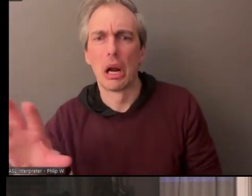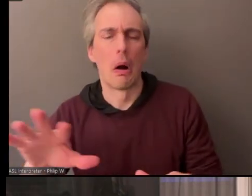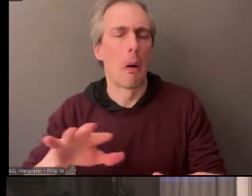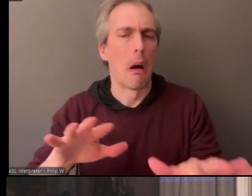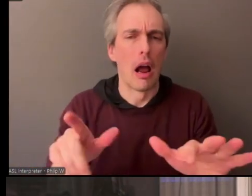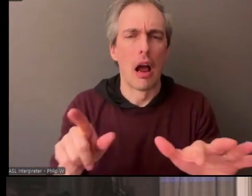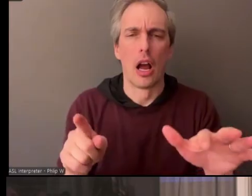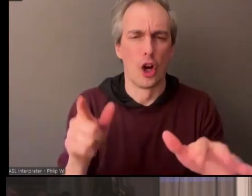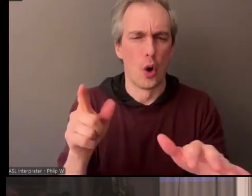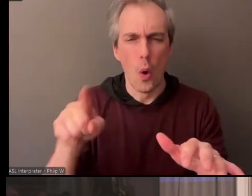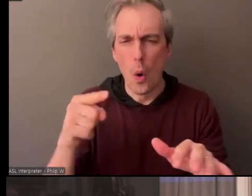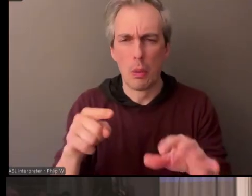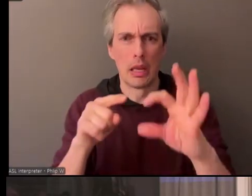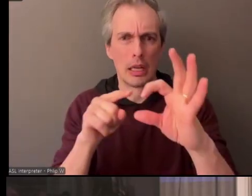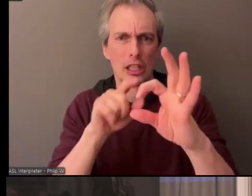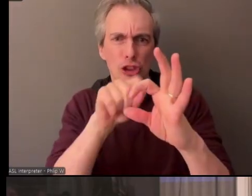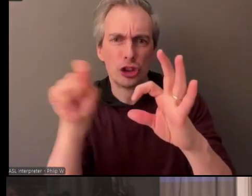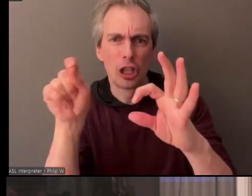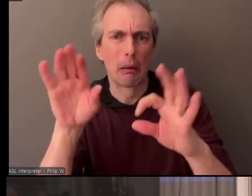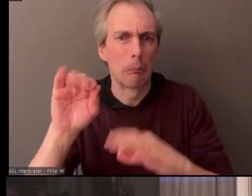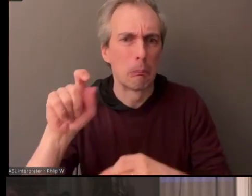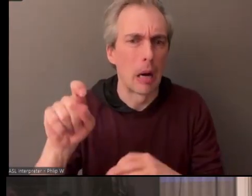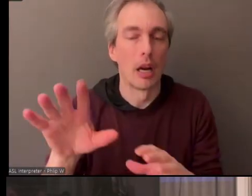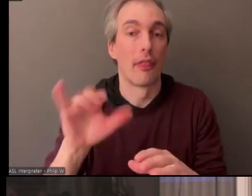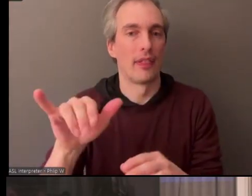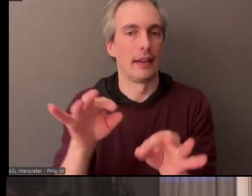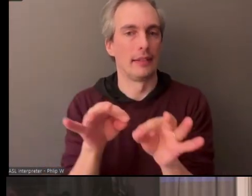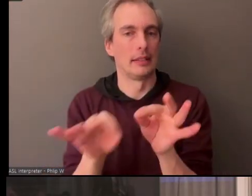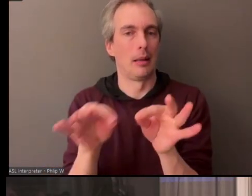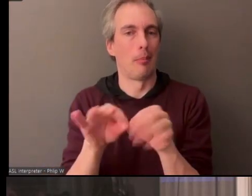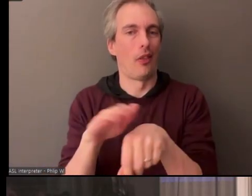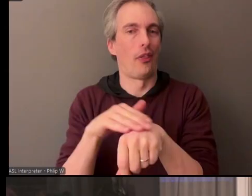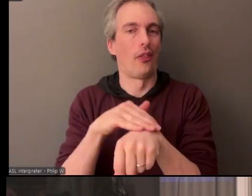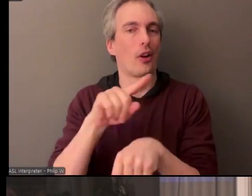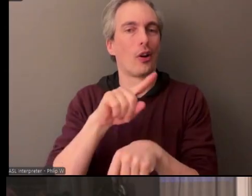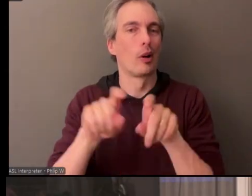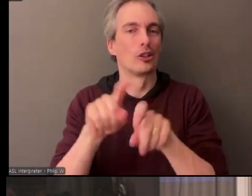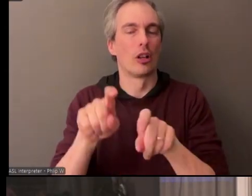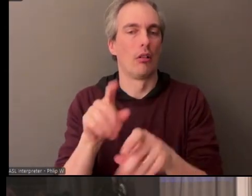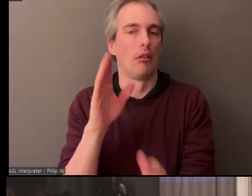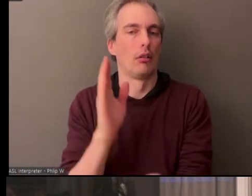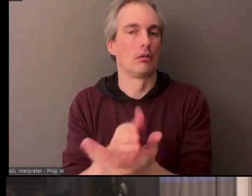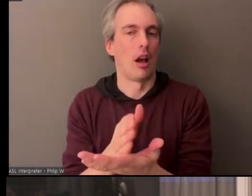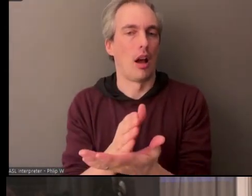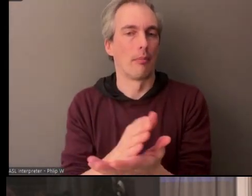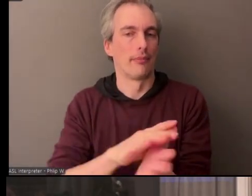You start to answer really interesting questions. Where life gets ambiguous. I really believe we don't need more AI.